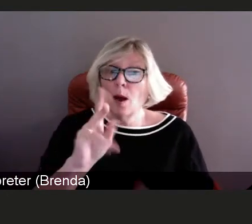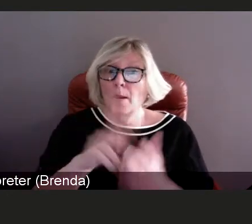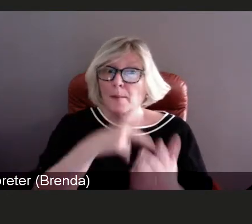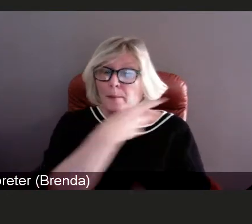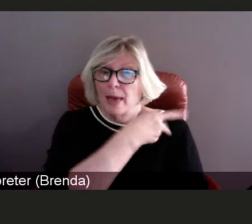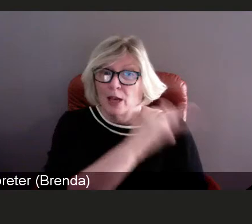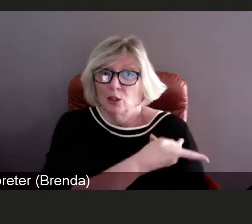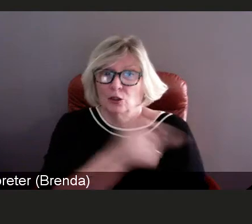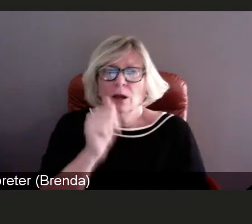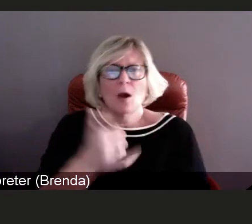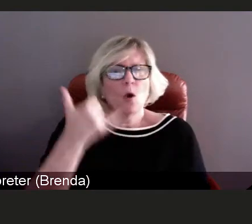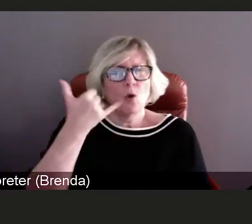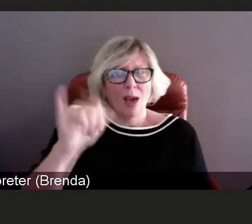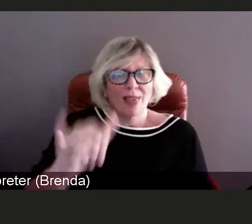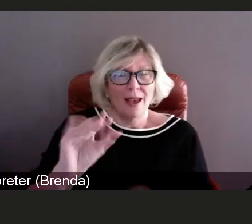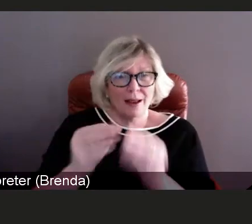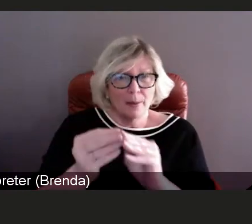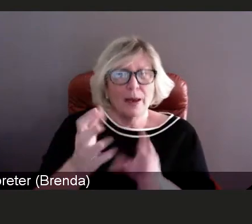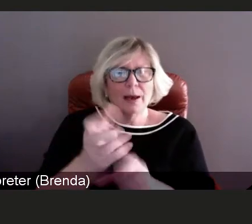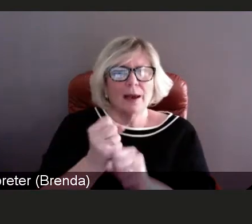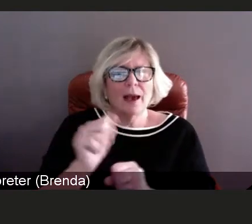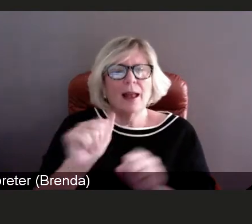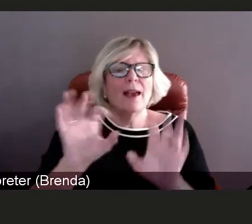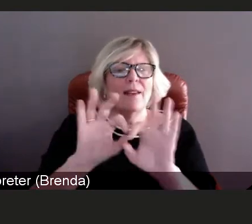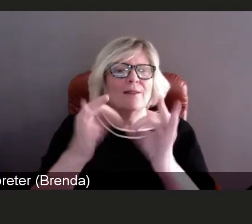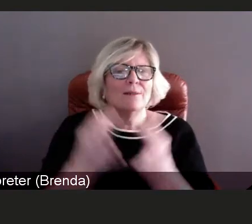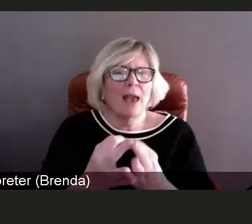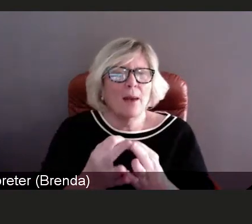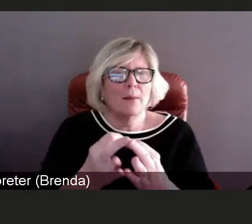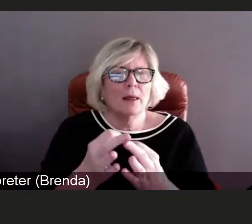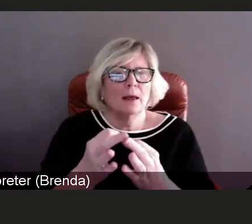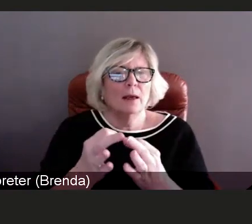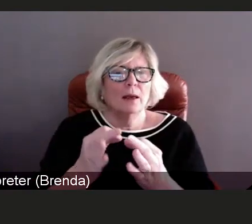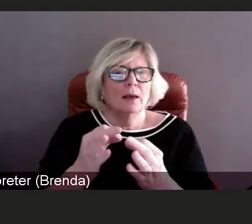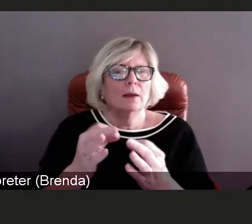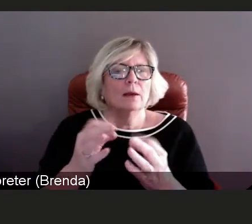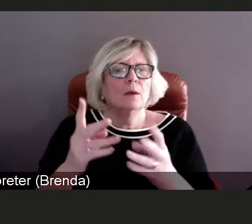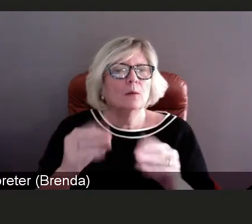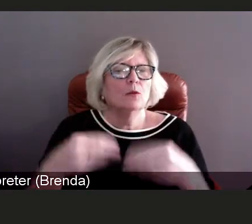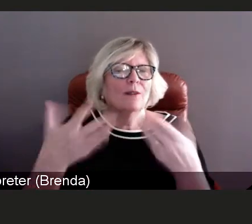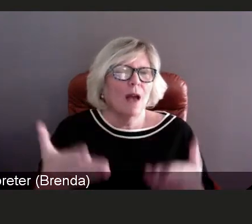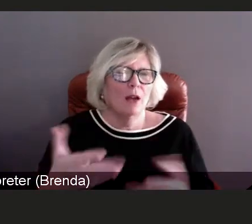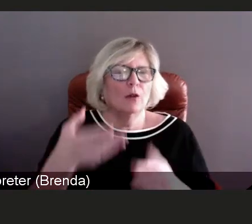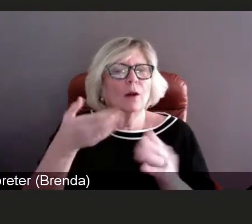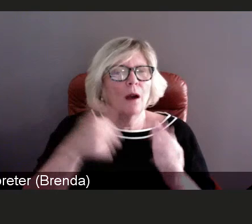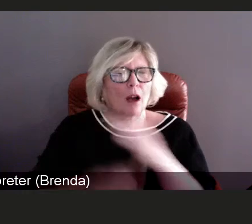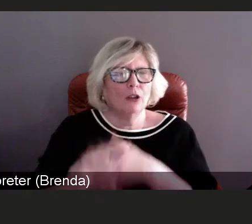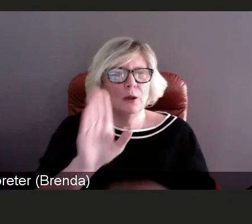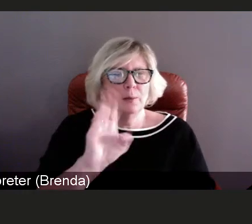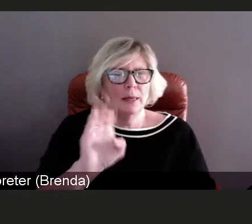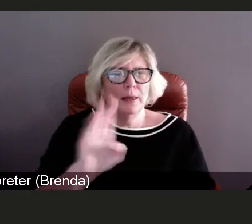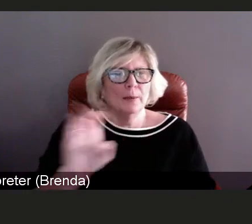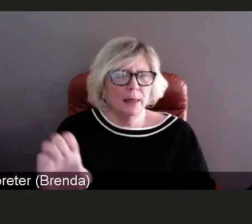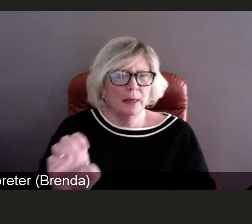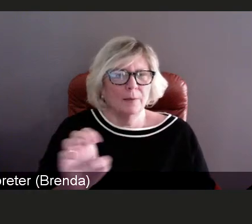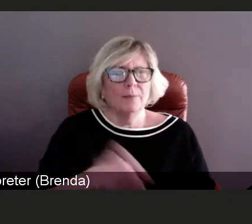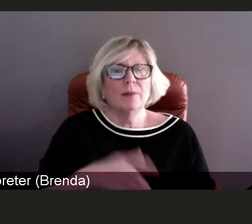to get a Beebe family provider. And I think that's so important as we continue to expand our primary care services